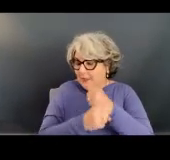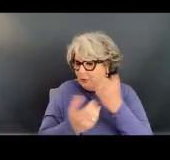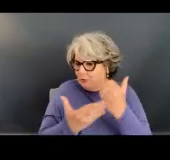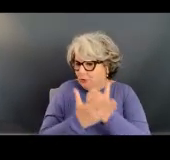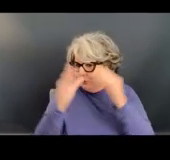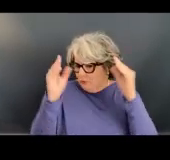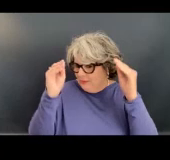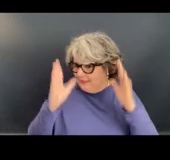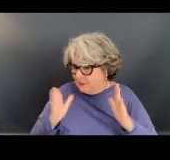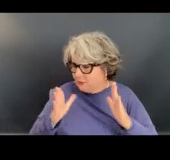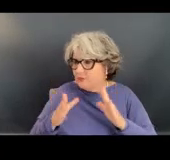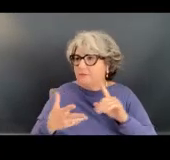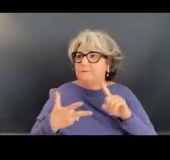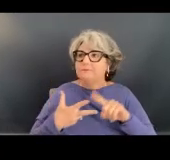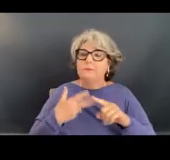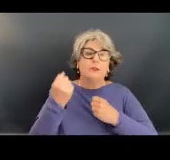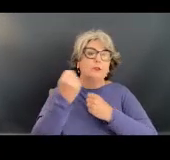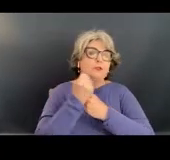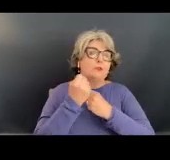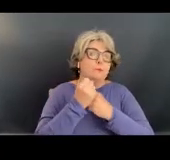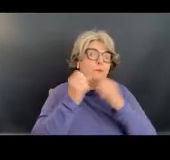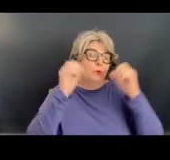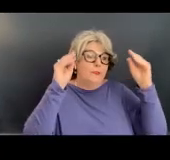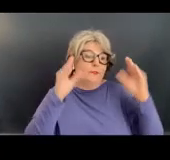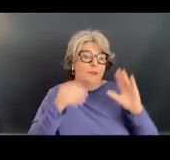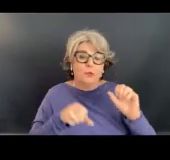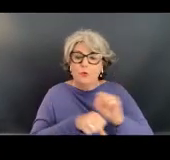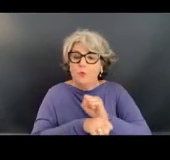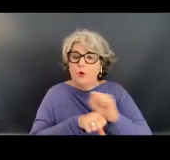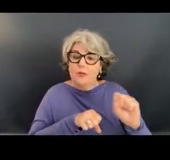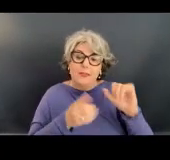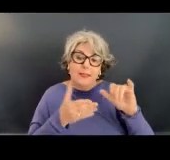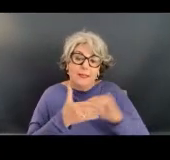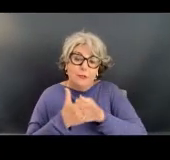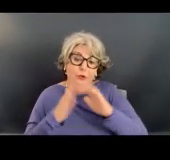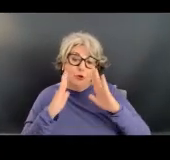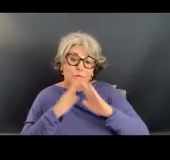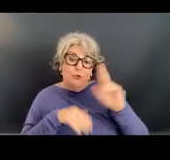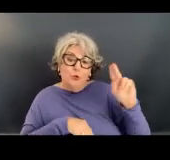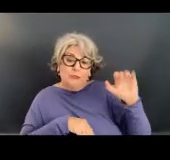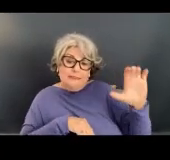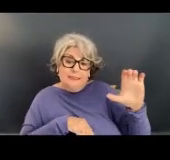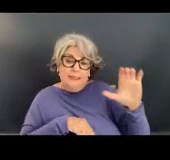We are going to support those teachers working not only in New York City but also across New York State.